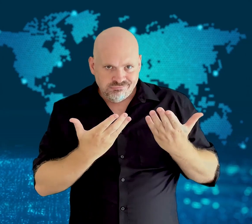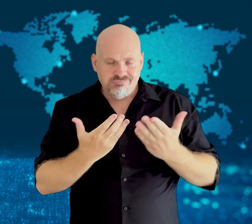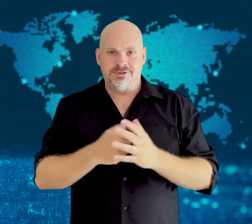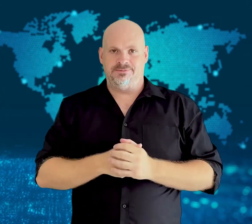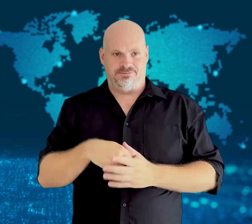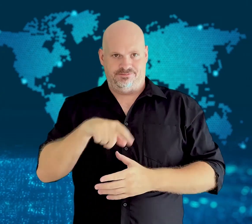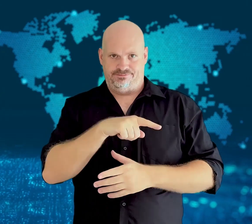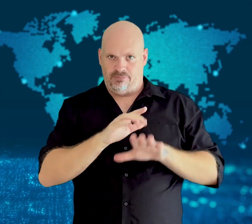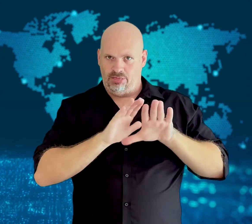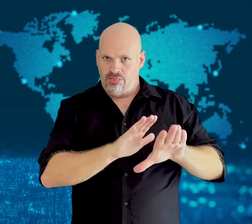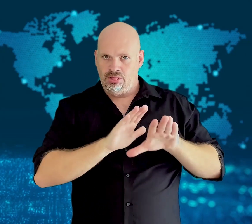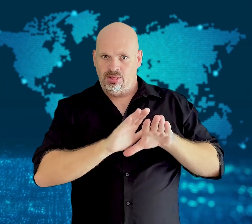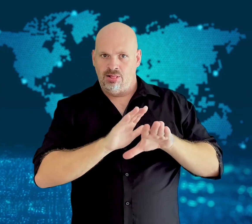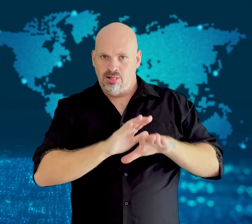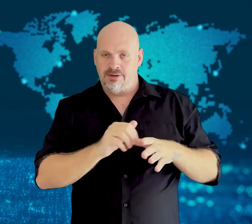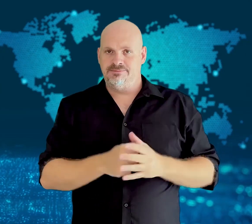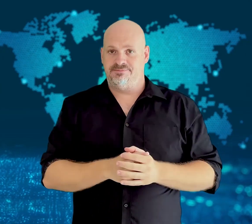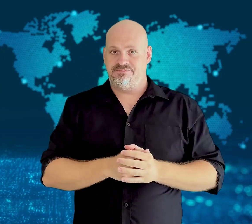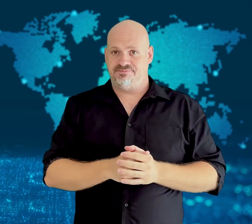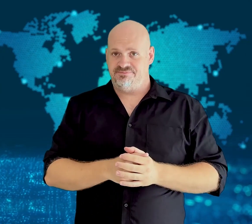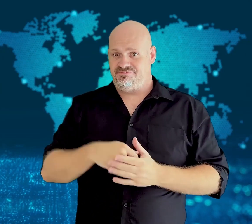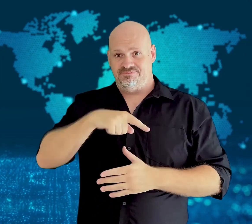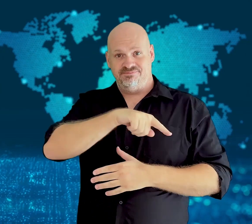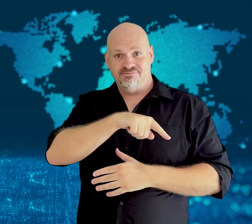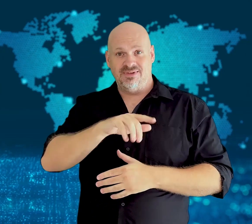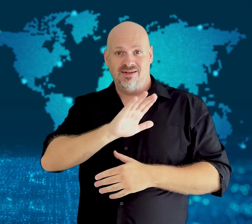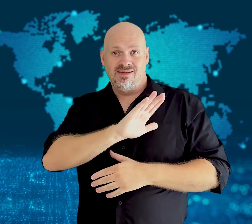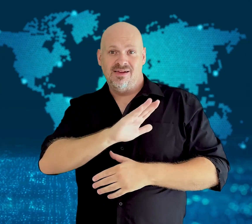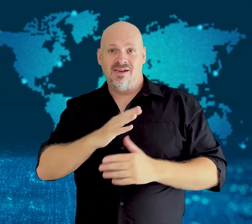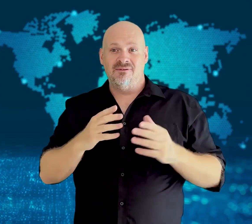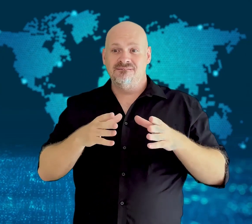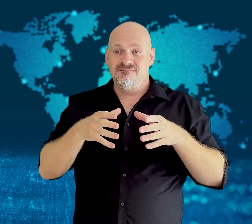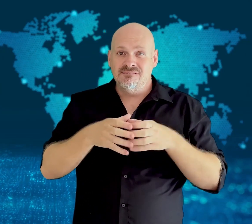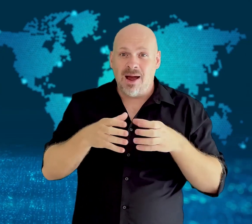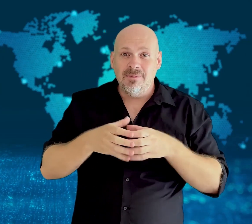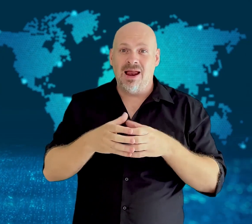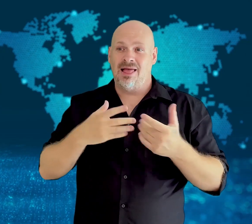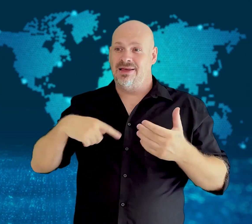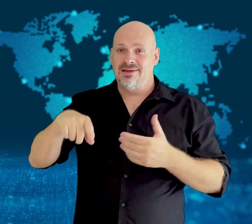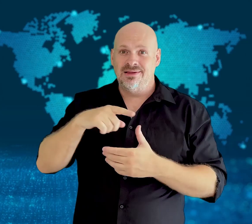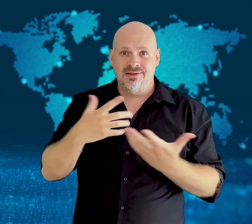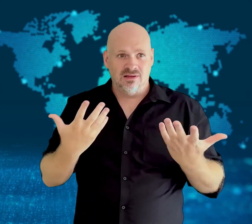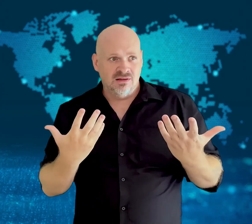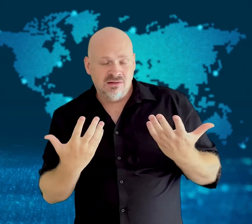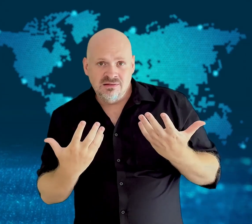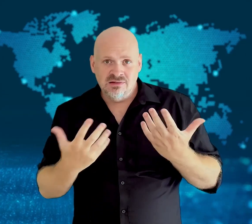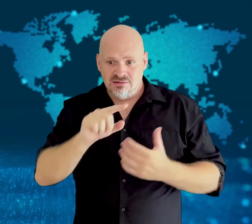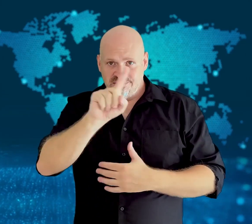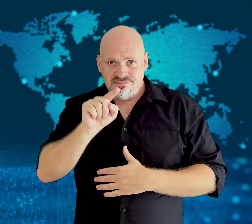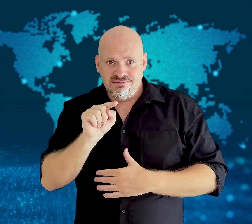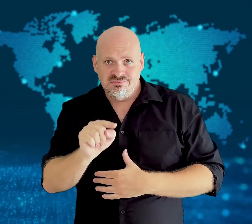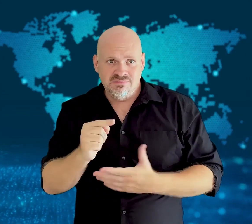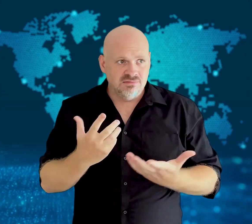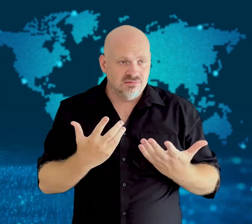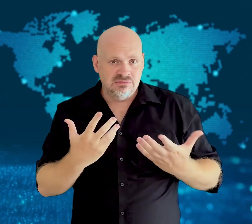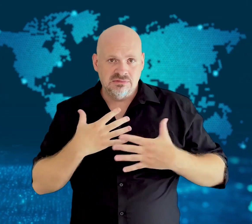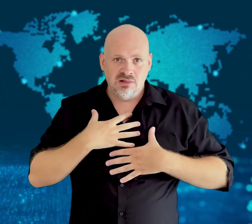Relatives of trapped miners are still awaiting news about